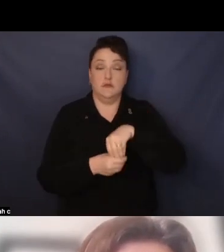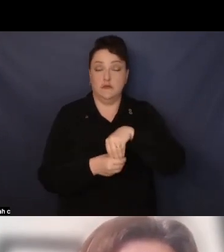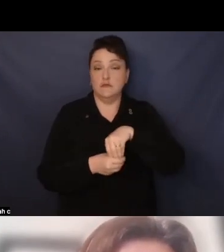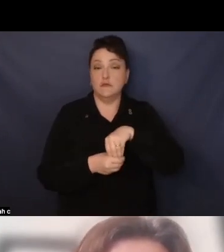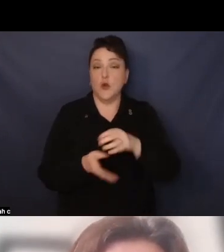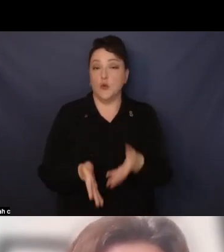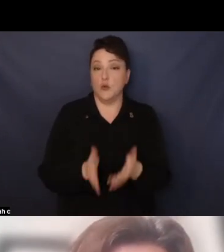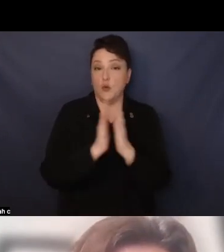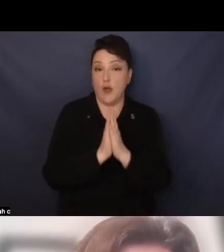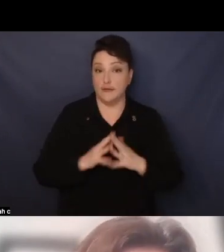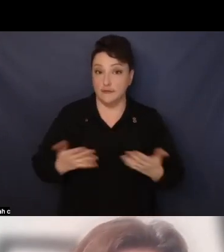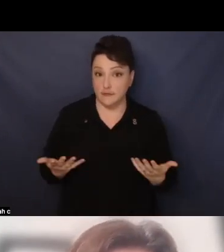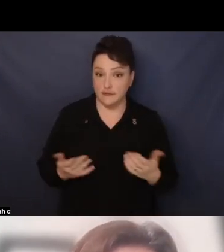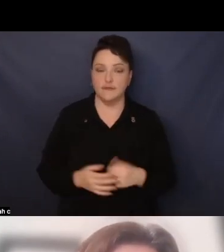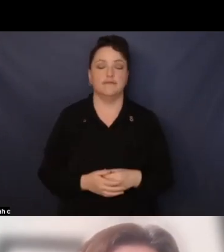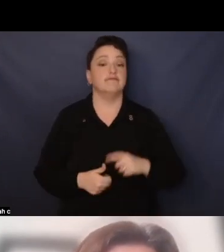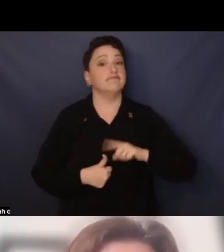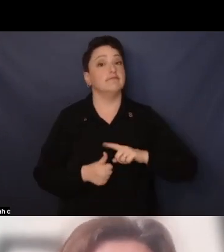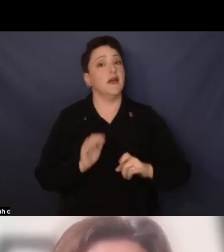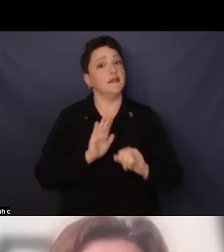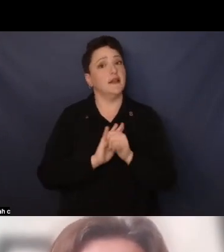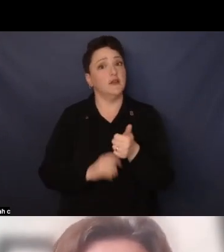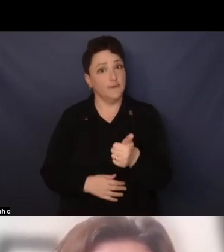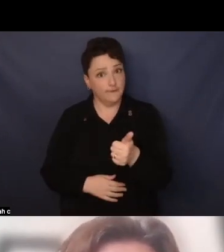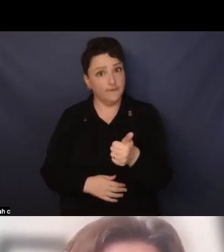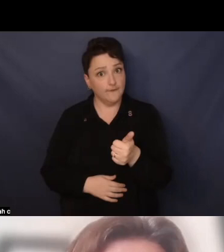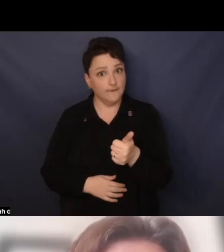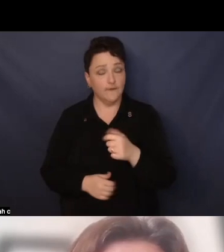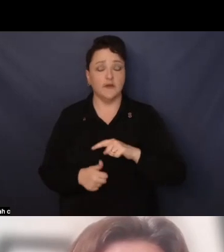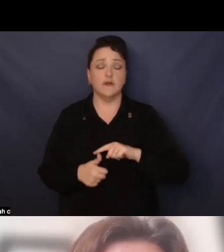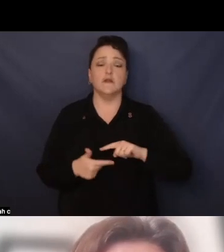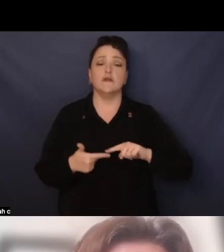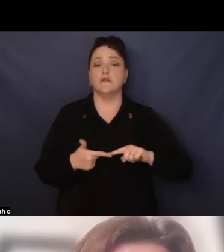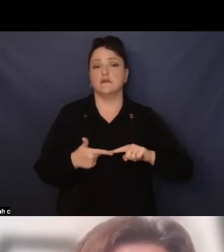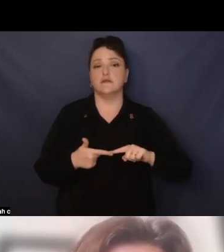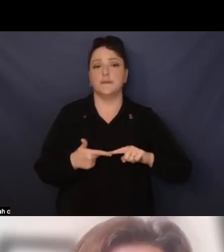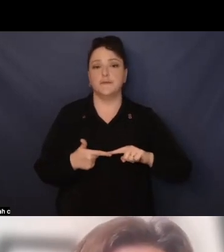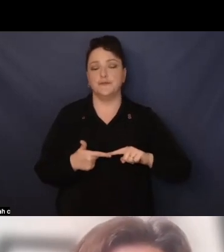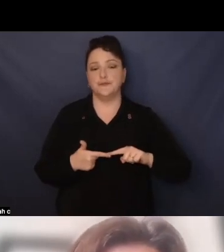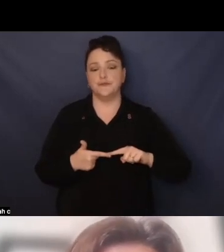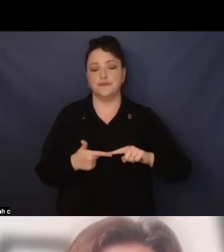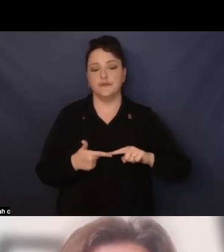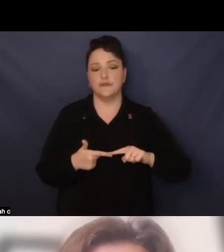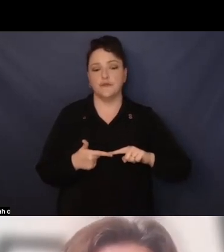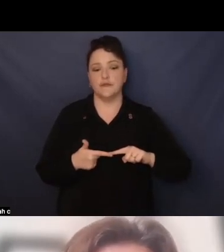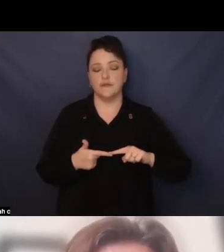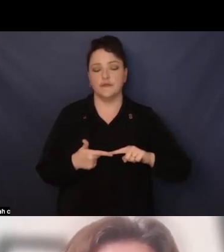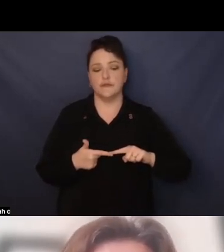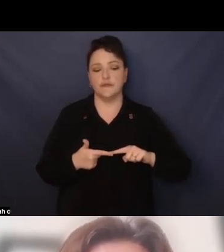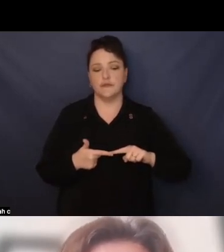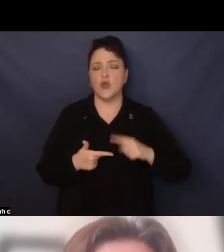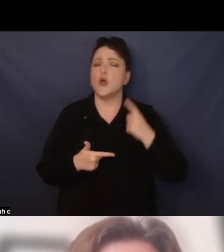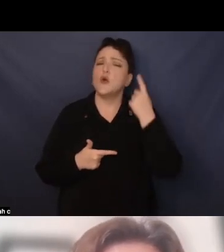identify yourself and state the conditions that create the vulnerability. And briefly explain